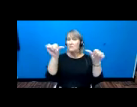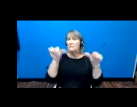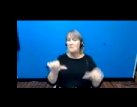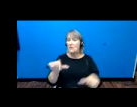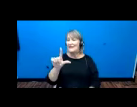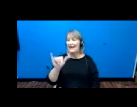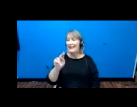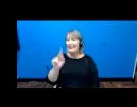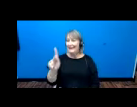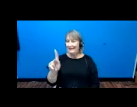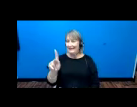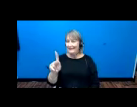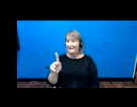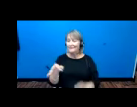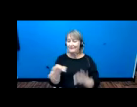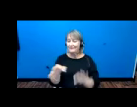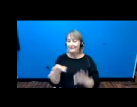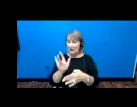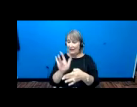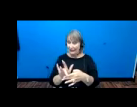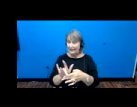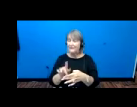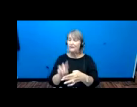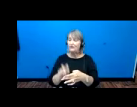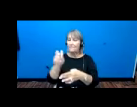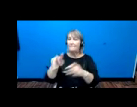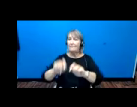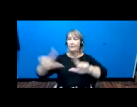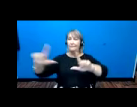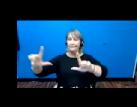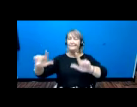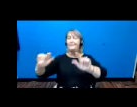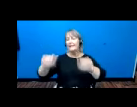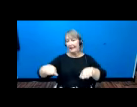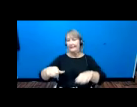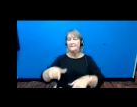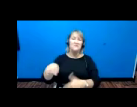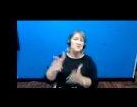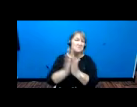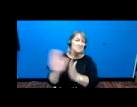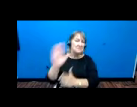just for information from y'all— we want to know how we're doing— but also just more information about the project